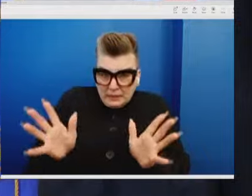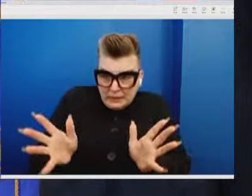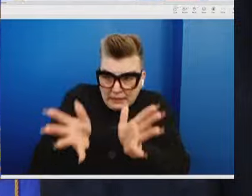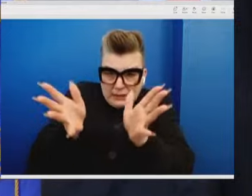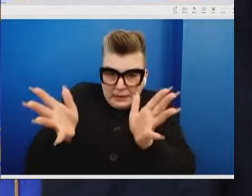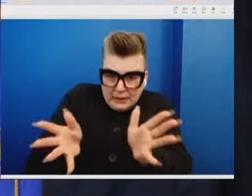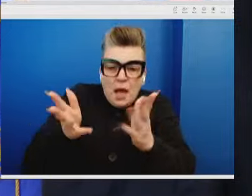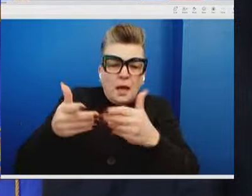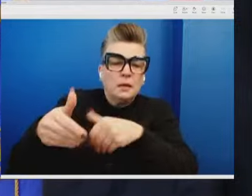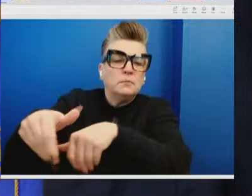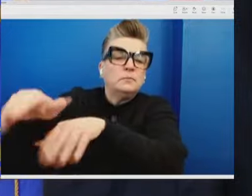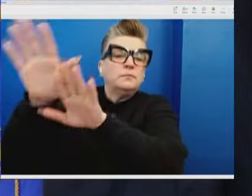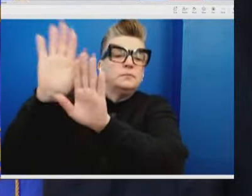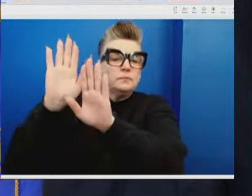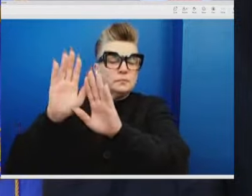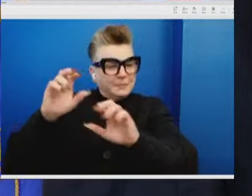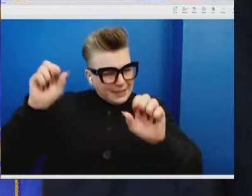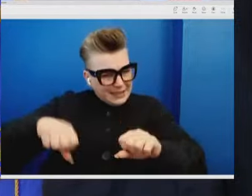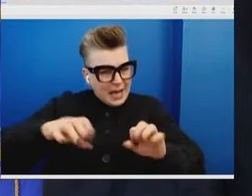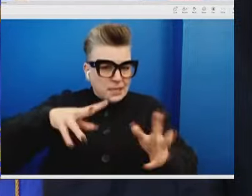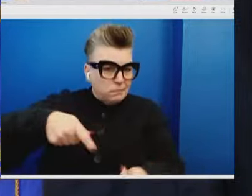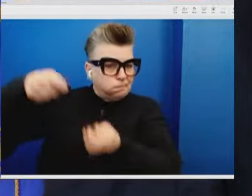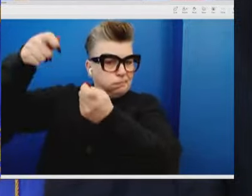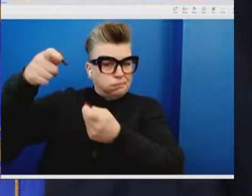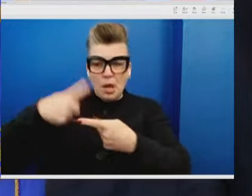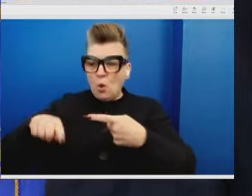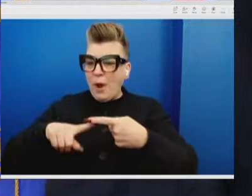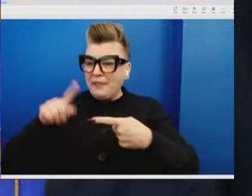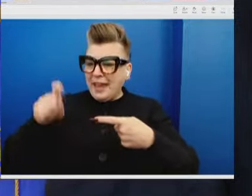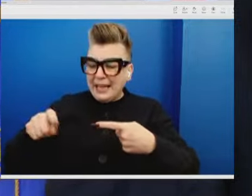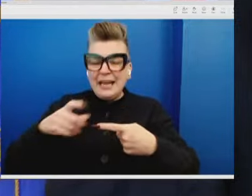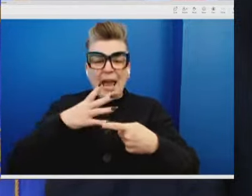a hand up when they want it. These programs are designed to connect able-bodied adults